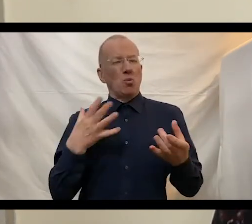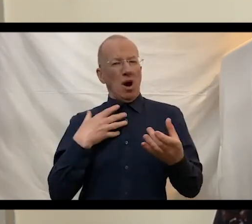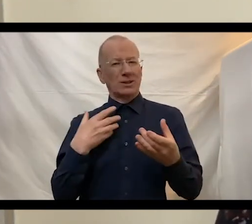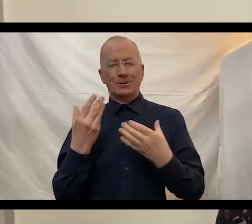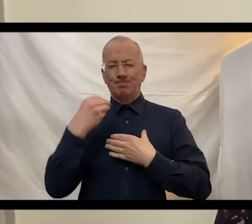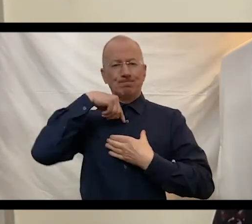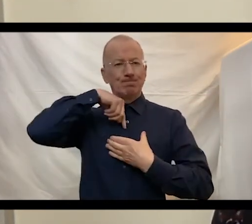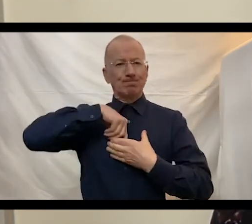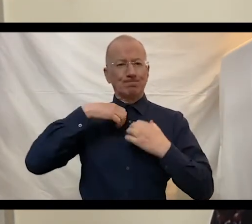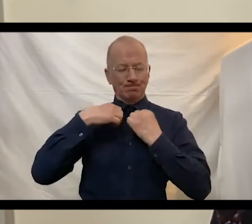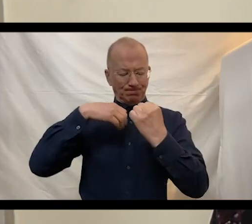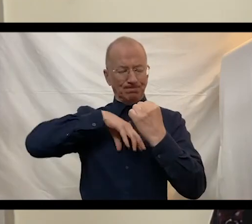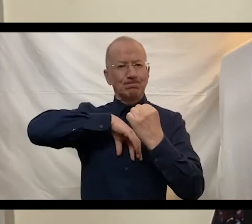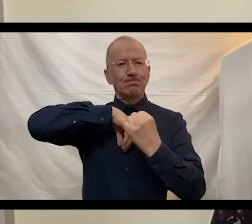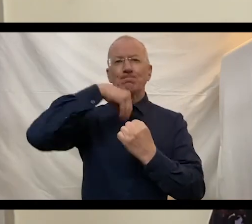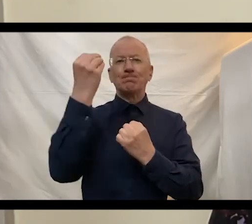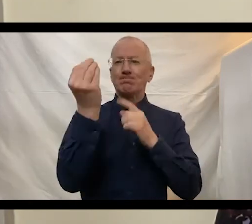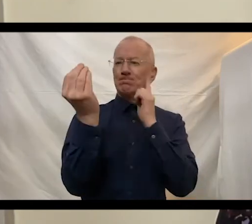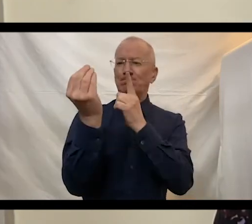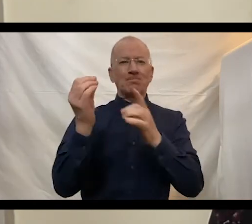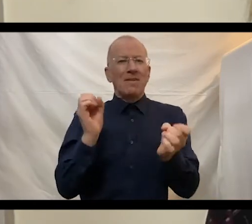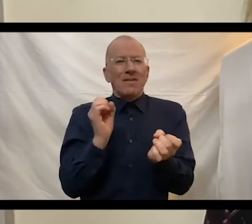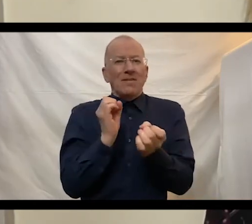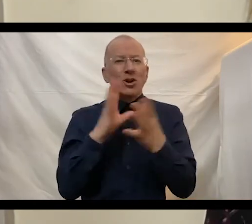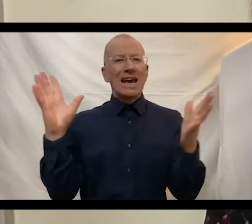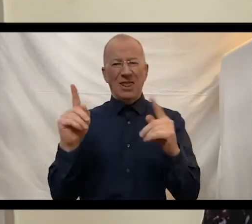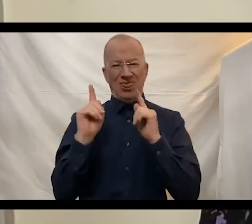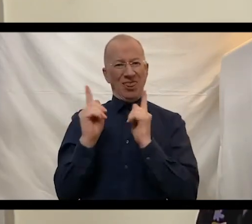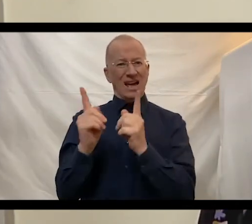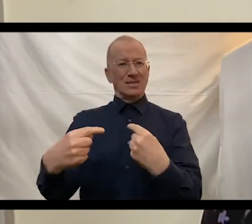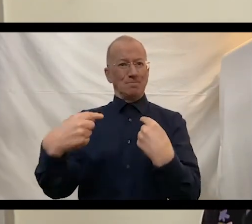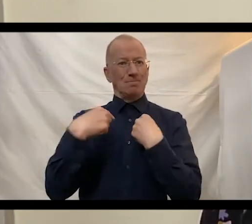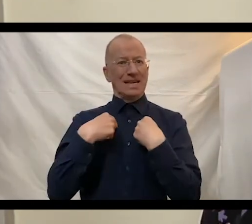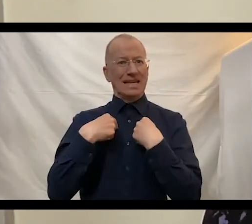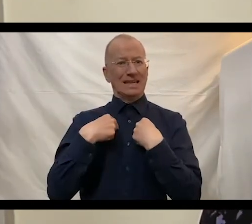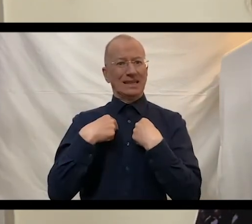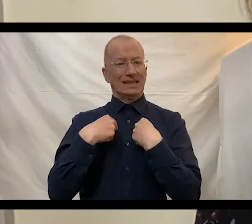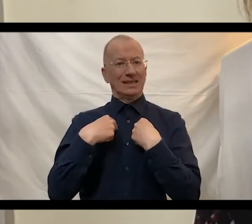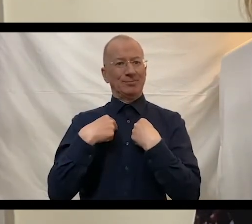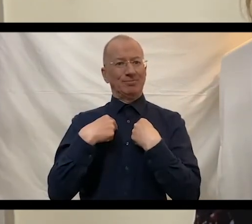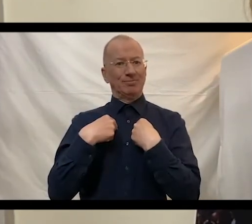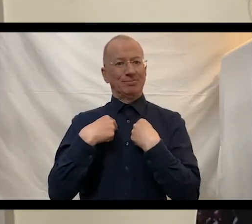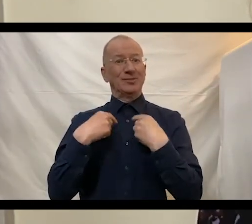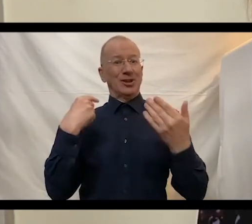I wanted to go deeper than that again into the sense of freedom for the kind of core of me